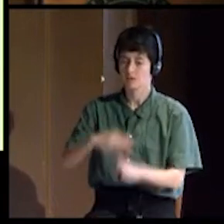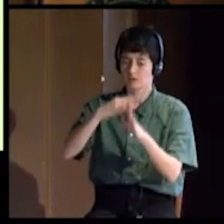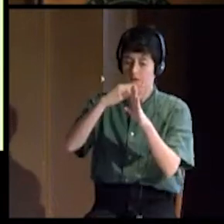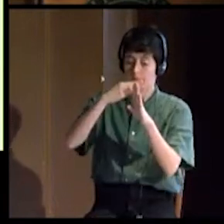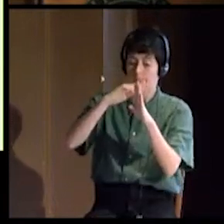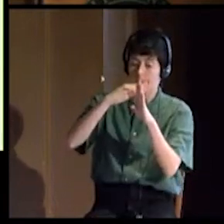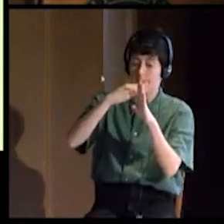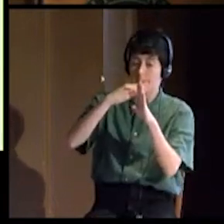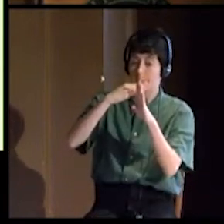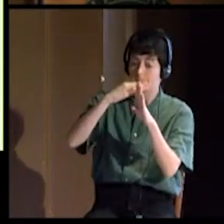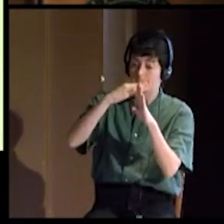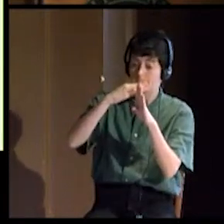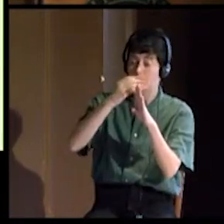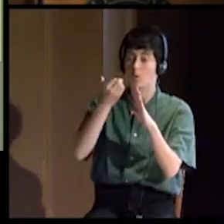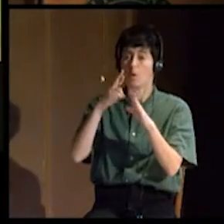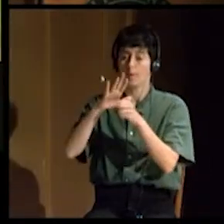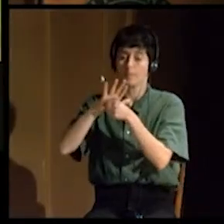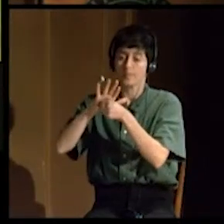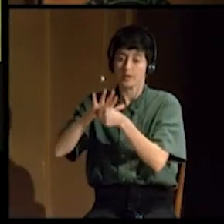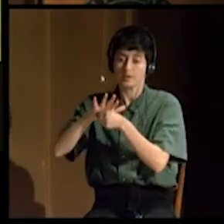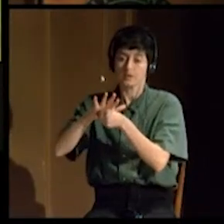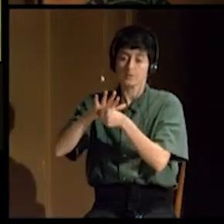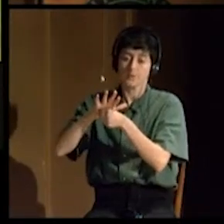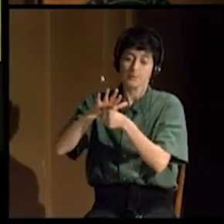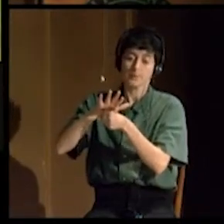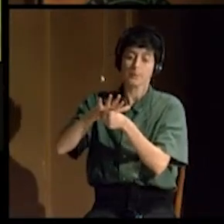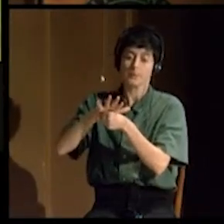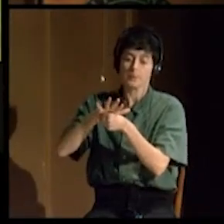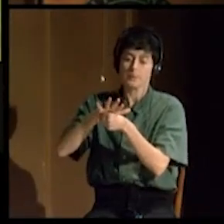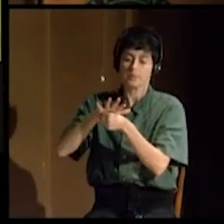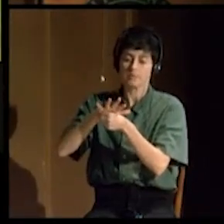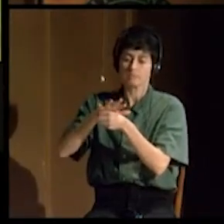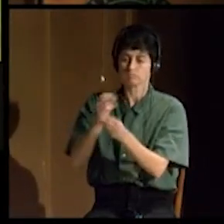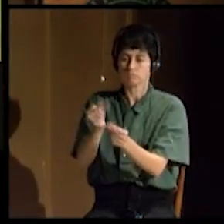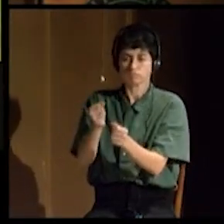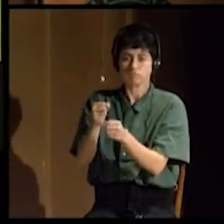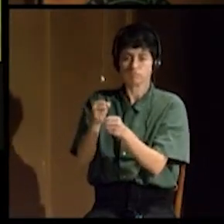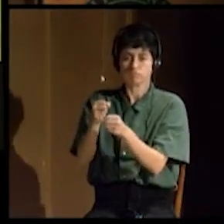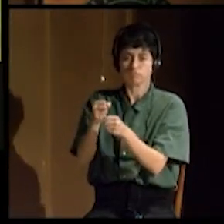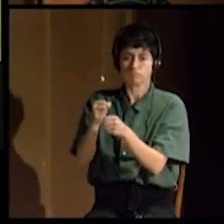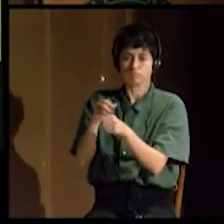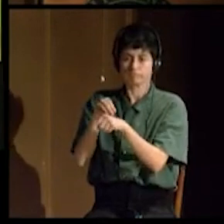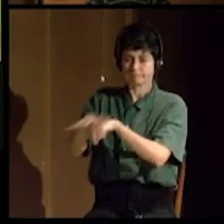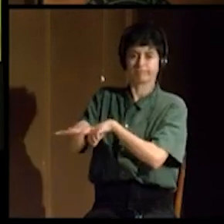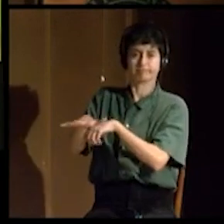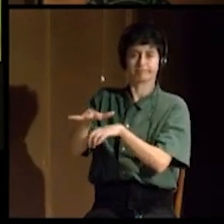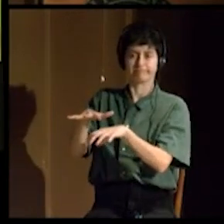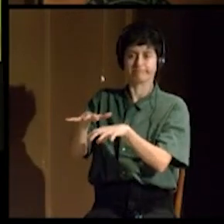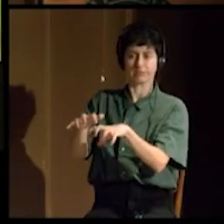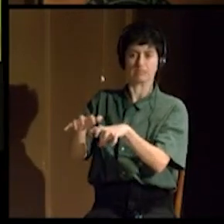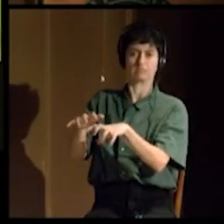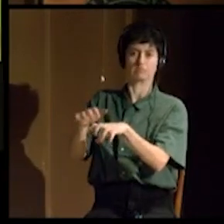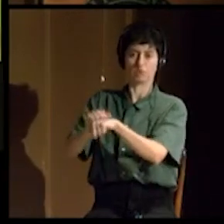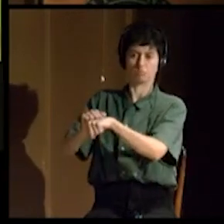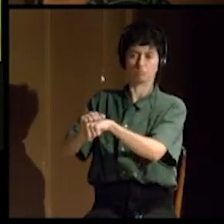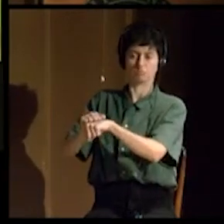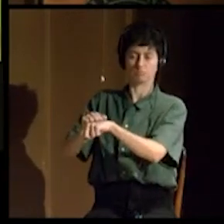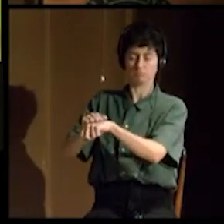So, and then we started looking around and say, well that can't be it because there's these other rocks, these are obsidians from Glass Mountain,